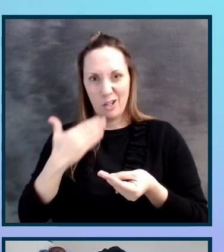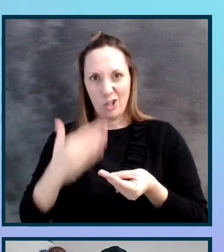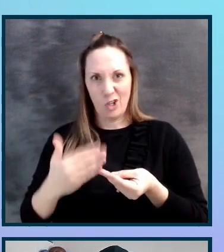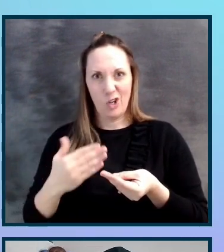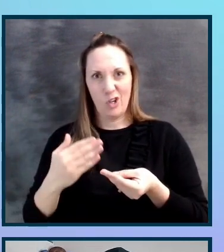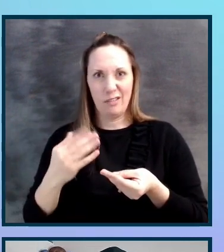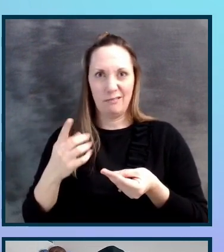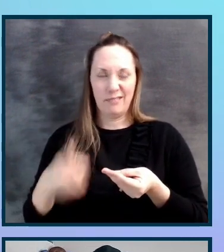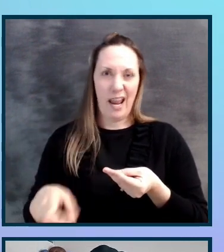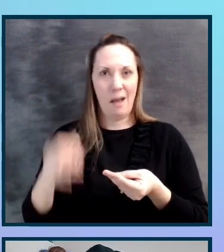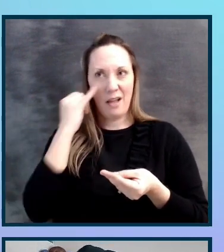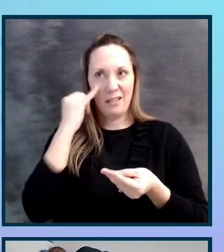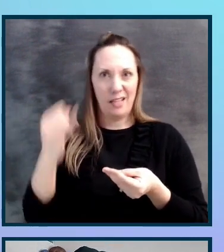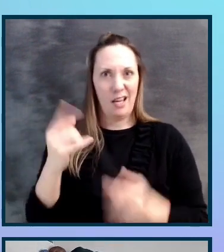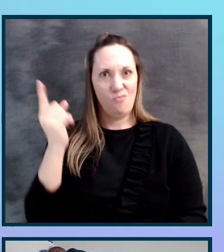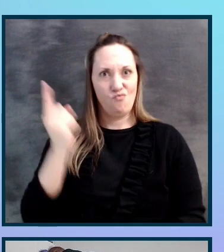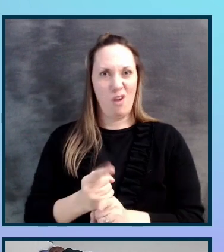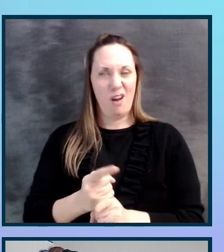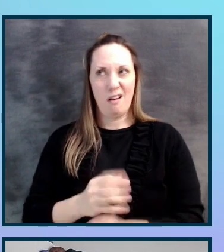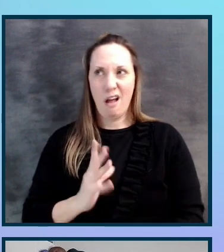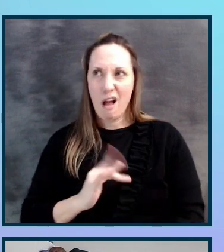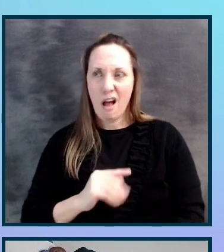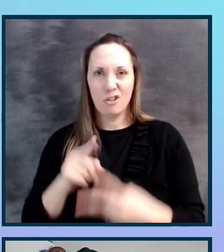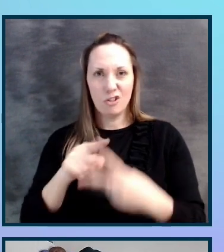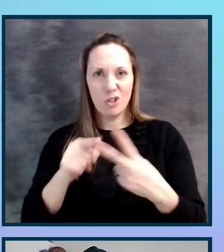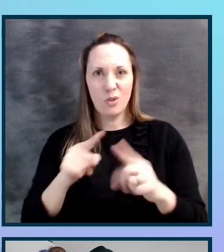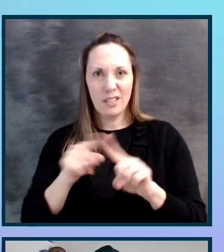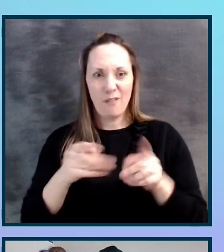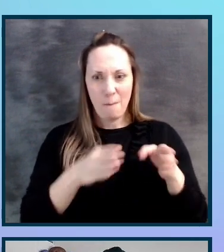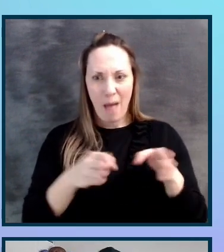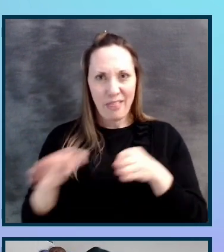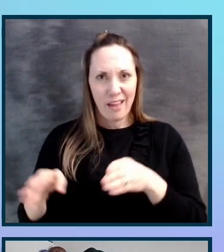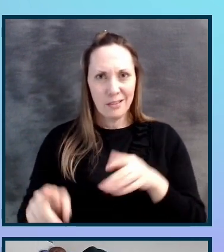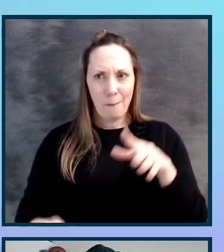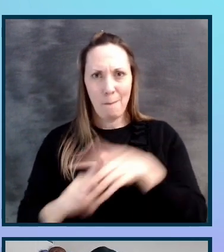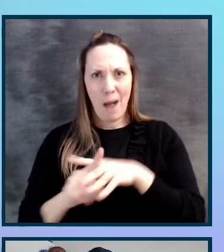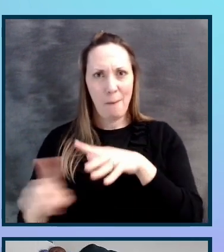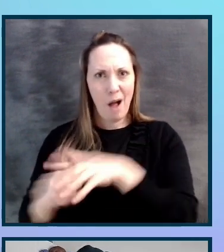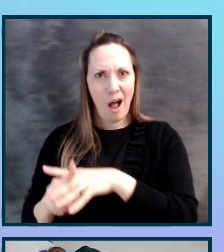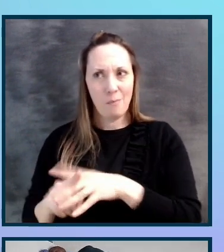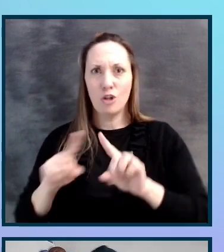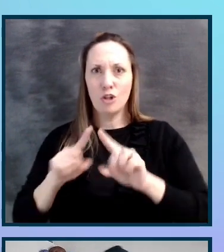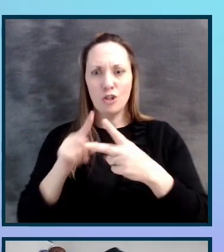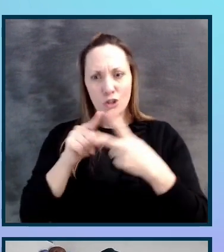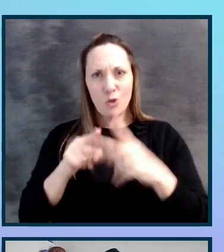Yeah, two different methods, talk about that from an accessibility side of things, right? Two different ways to consume the data,